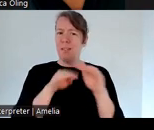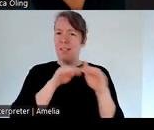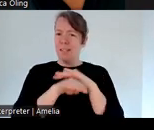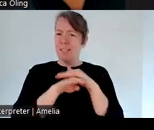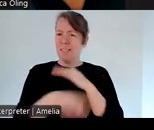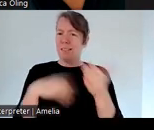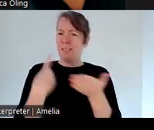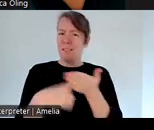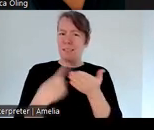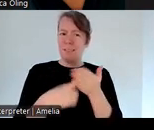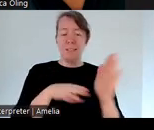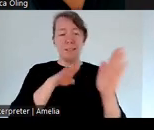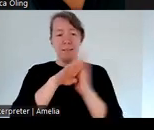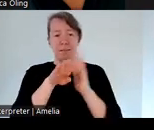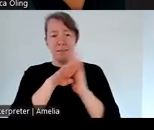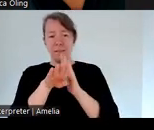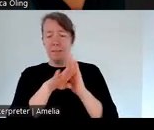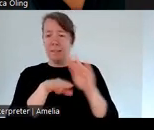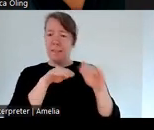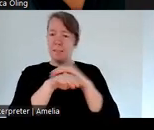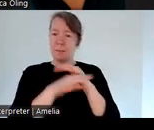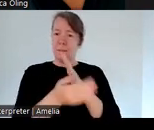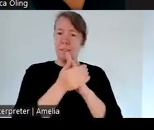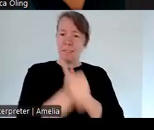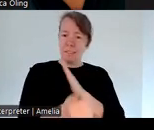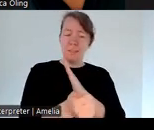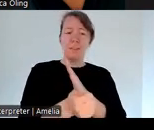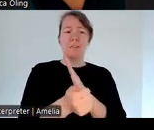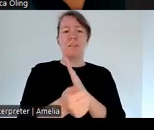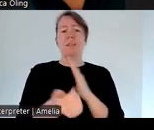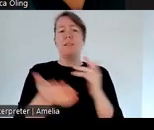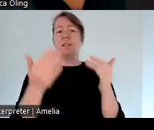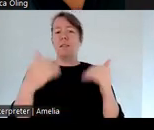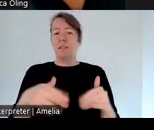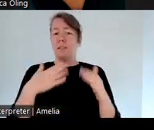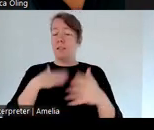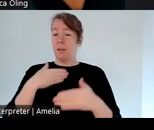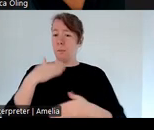develop this community's accessibility skills, create a generalizable process